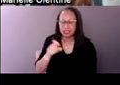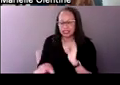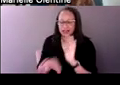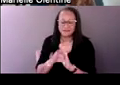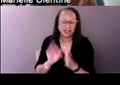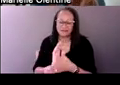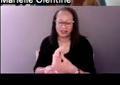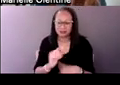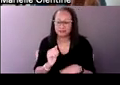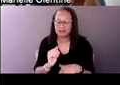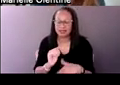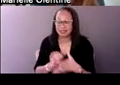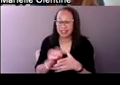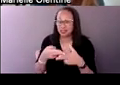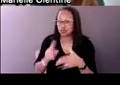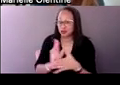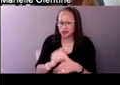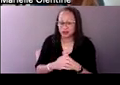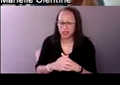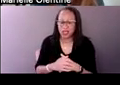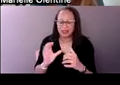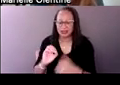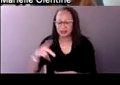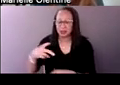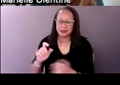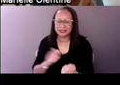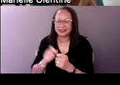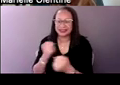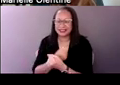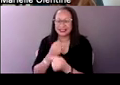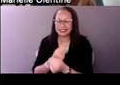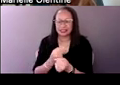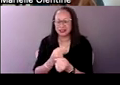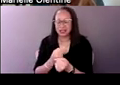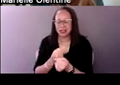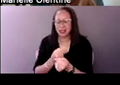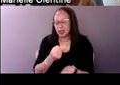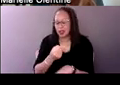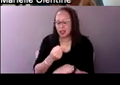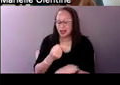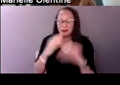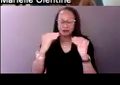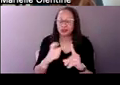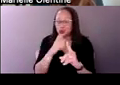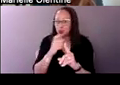career position of the filmmaker. So, for example, if you are a first-time filmmaker, making your first